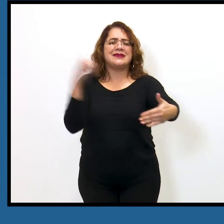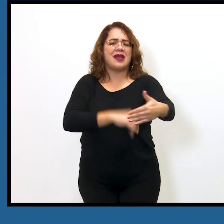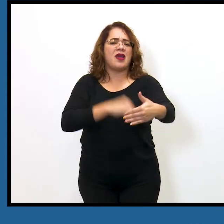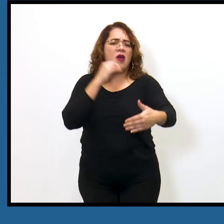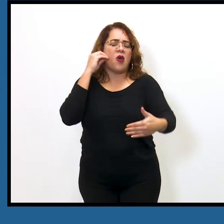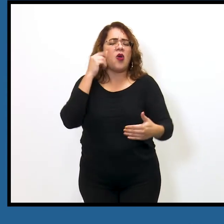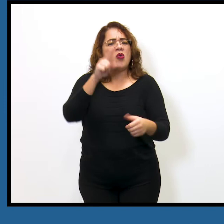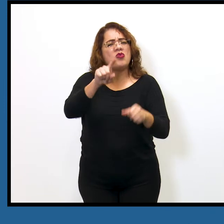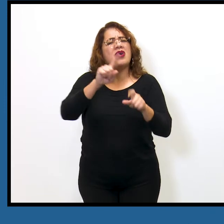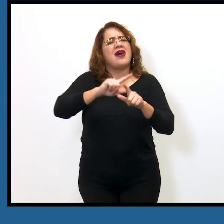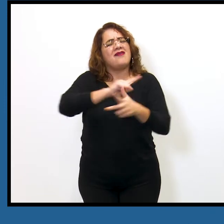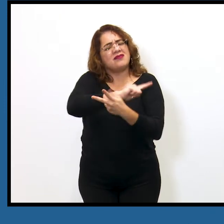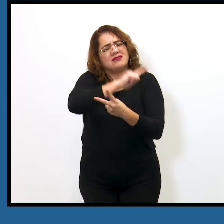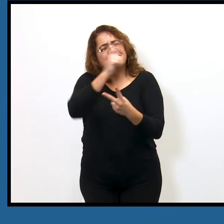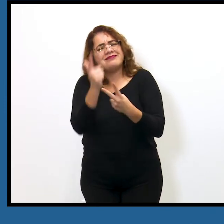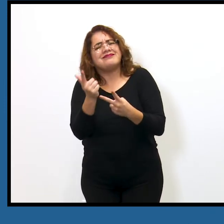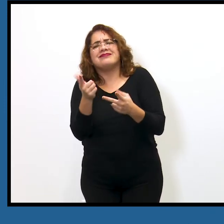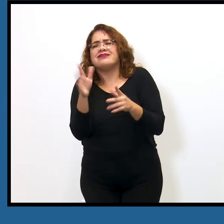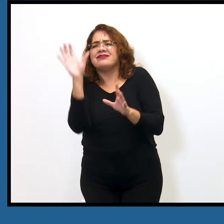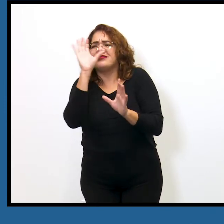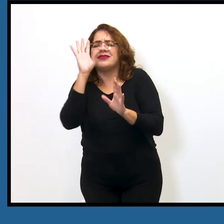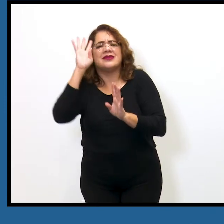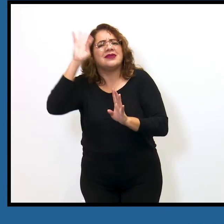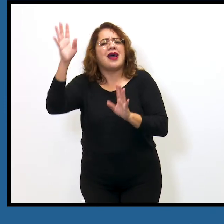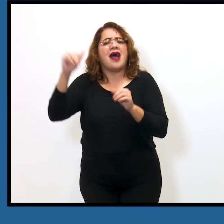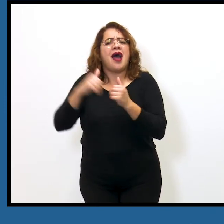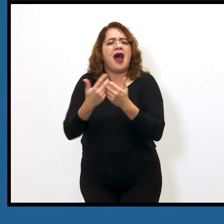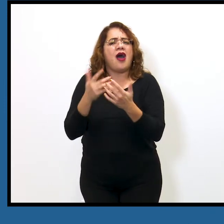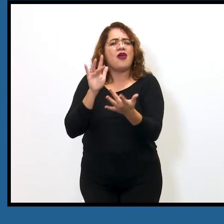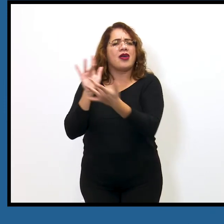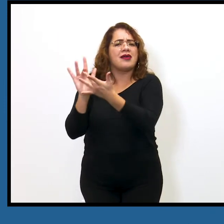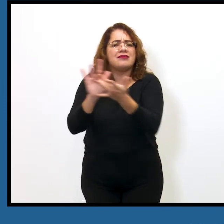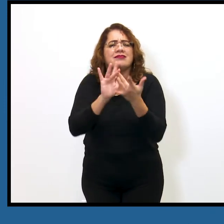to show love and support that don't require gathering the same physical space.